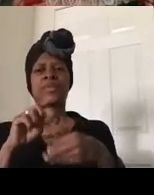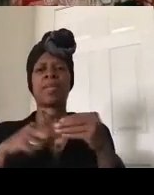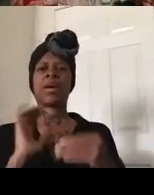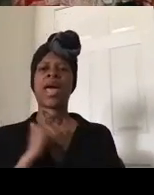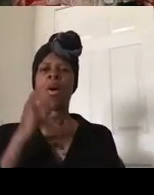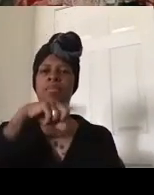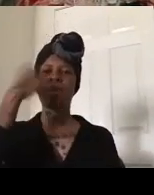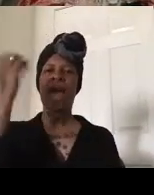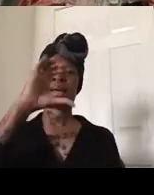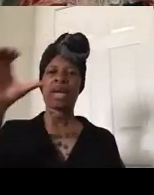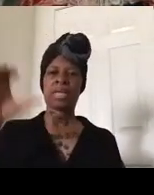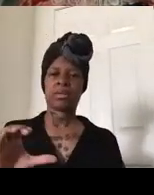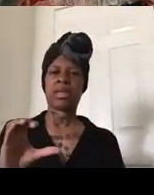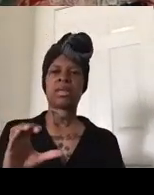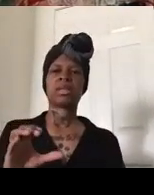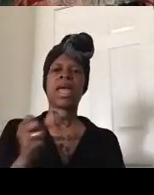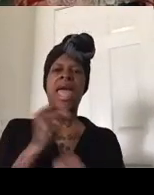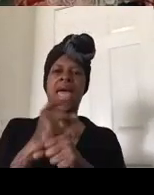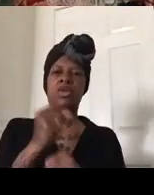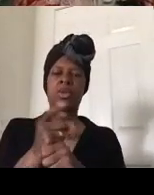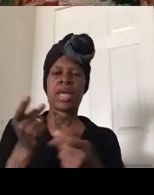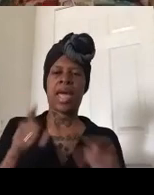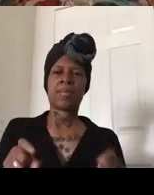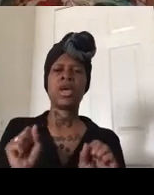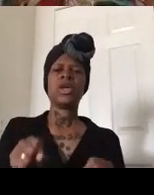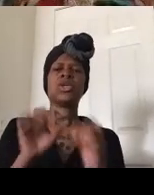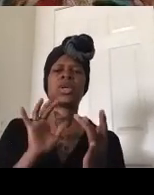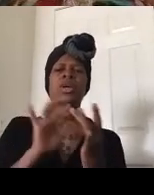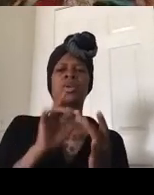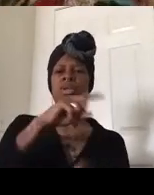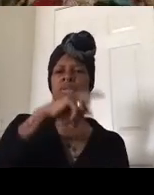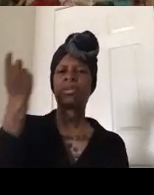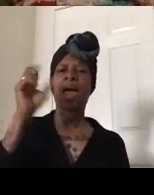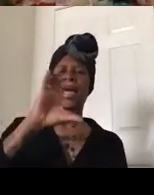which happens annually you can go to blackxmas.org and i'll drop that in the